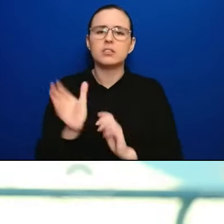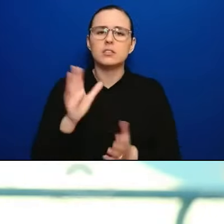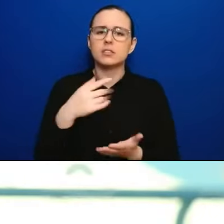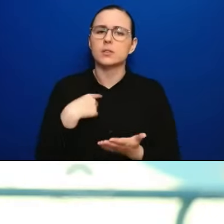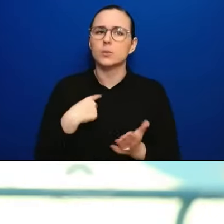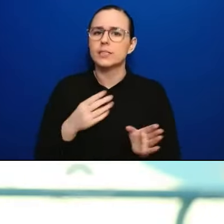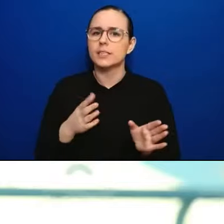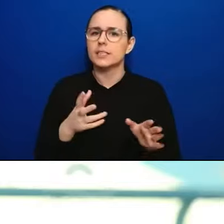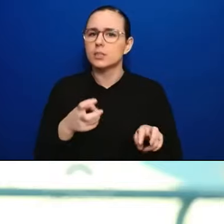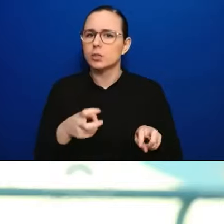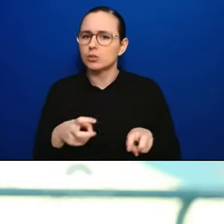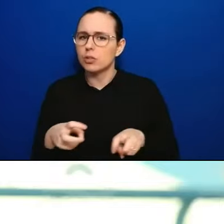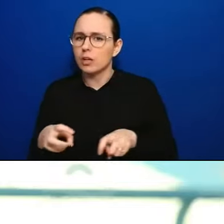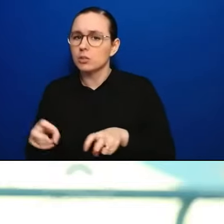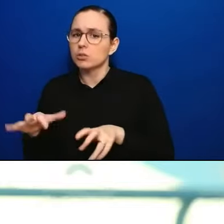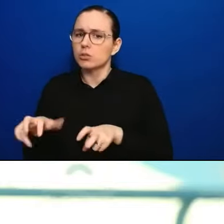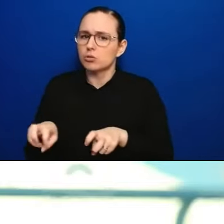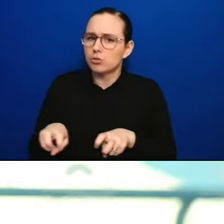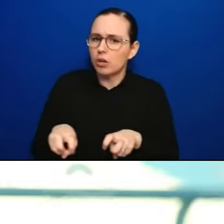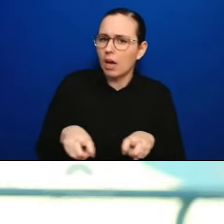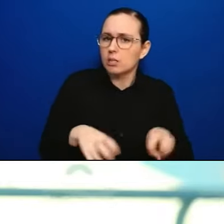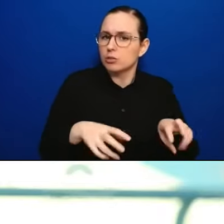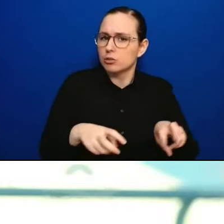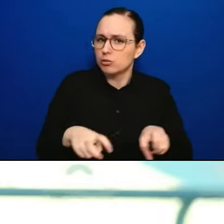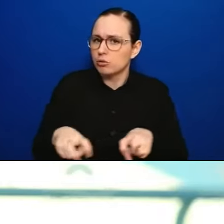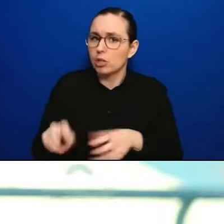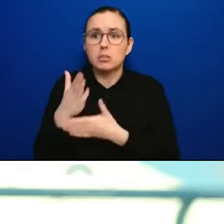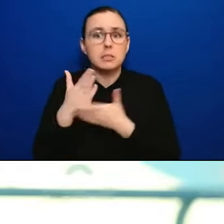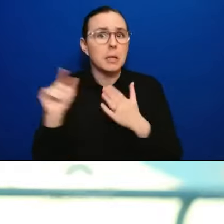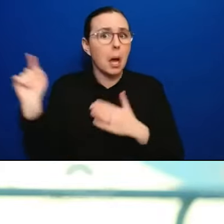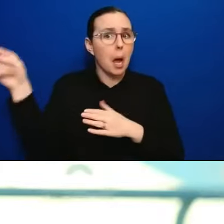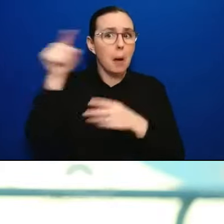Richardetteing up the dial